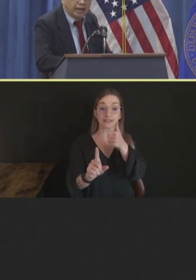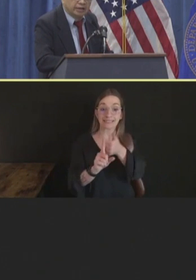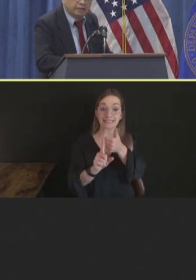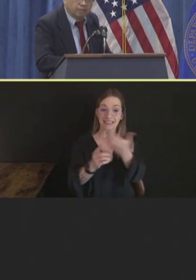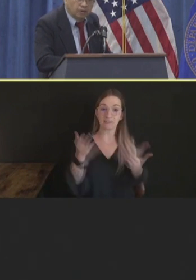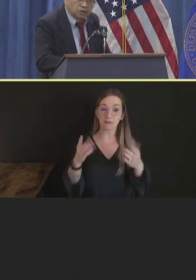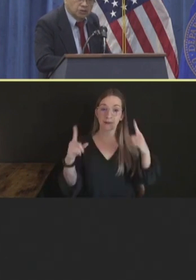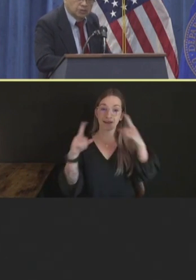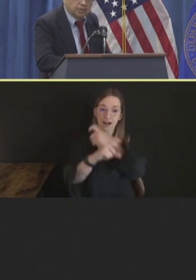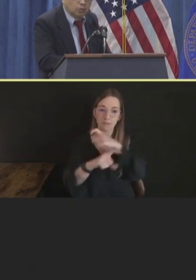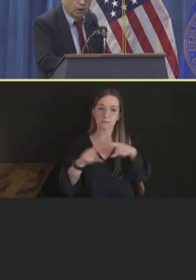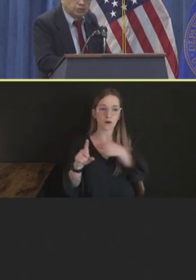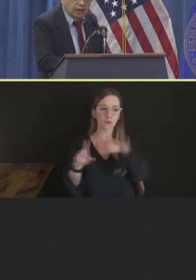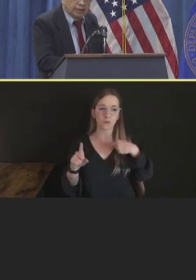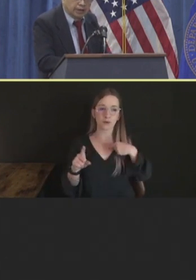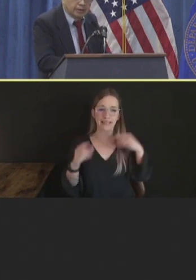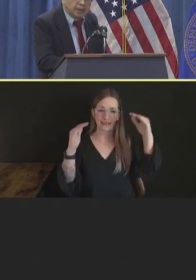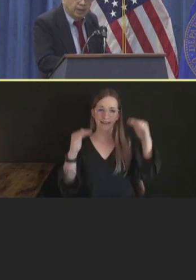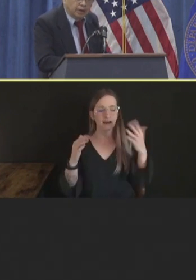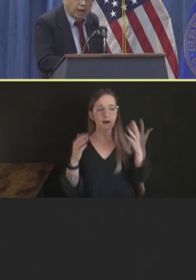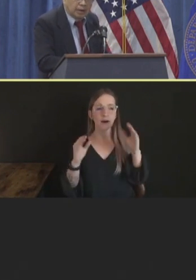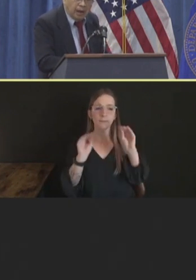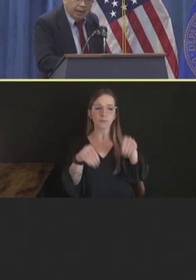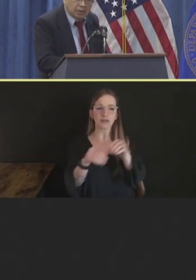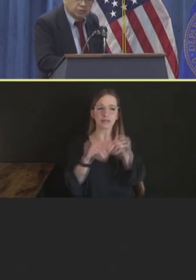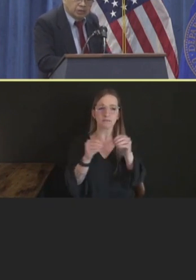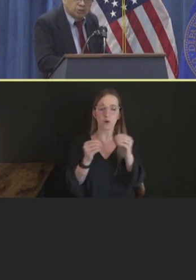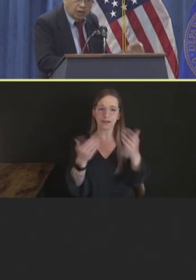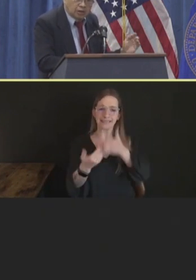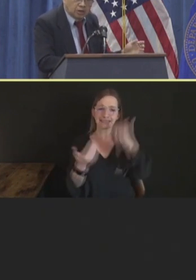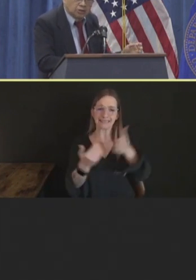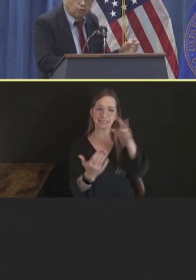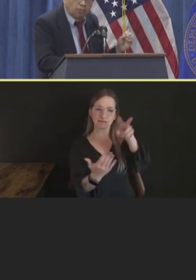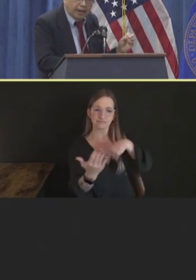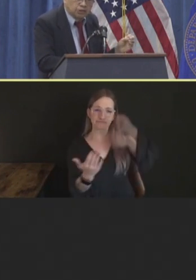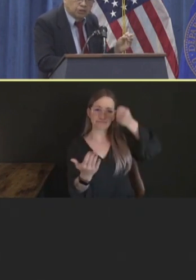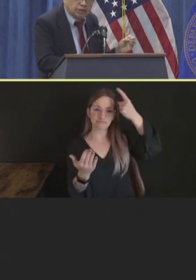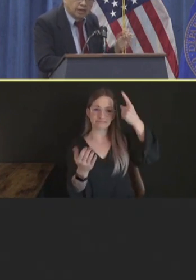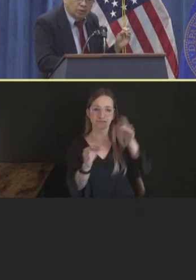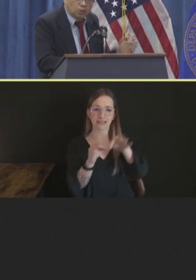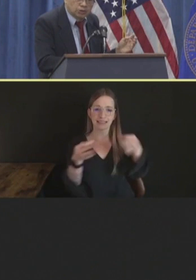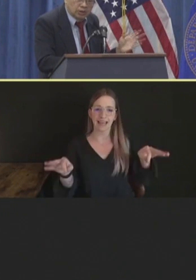And it functions in many ways like a airline pilot's checklist for managing risk across